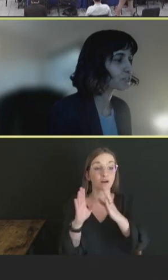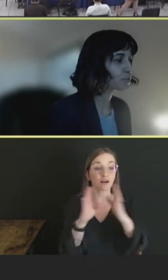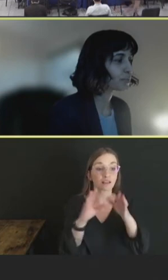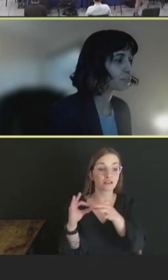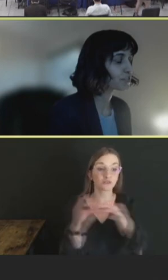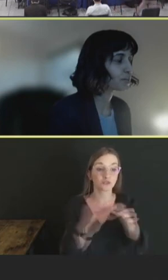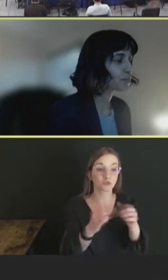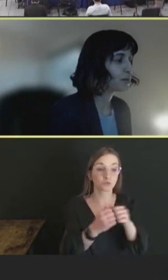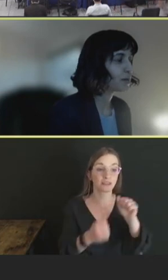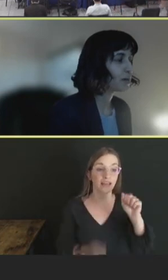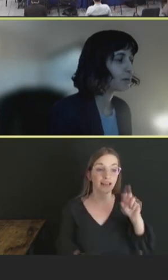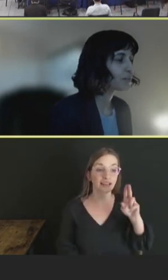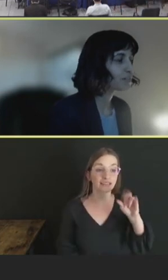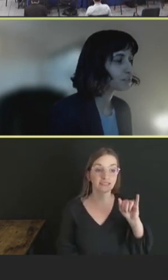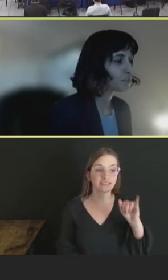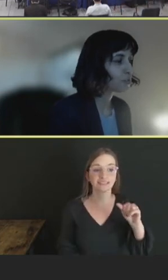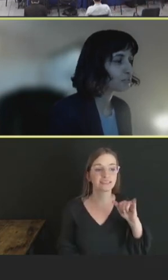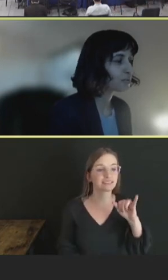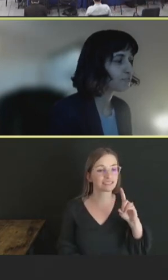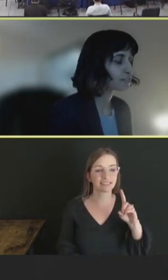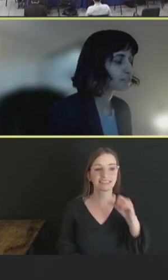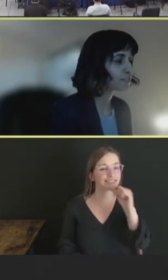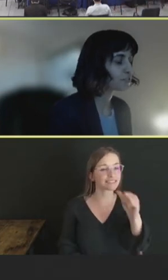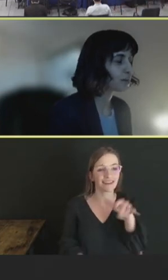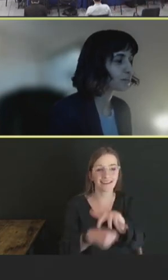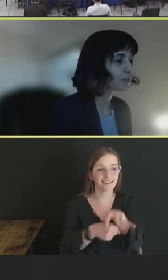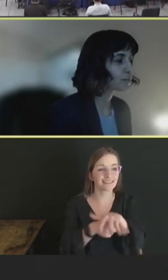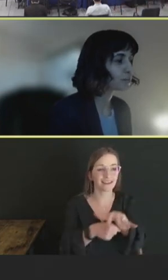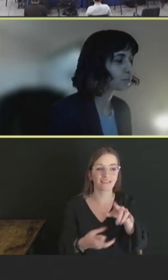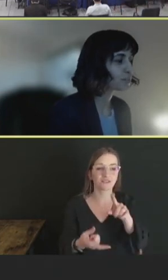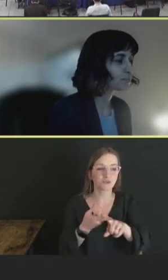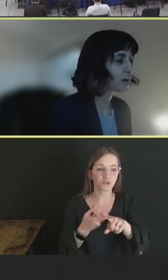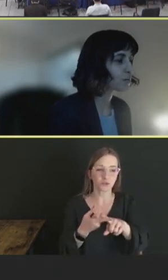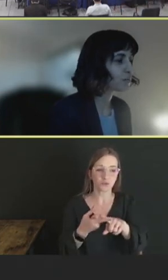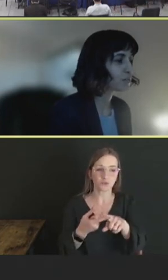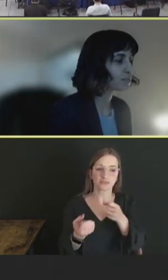causal relationship. Evidence supports that vaccines do not increase the risk of autoimmune